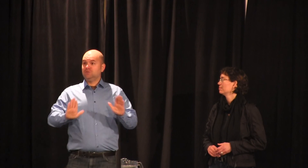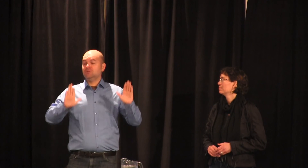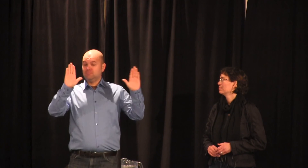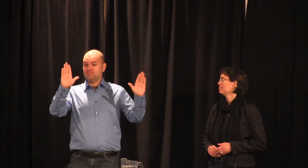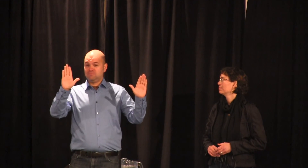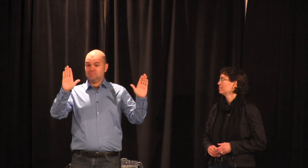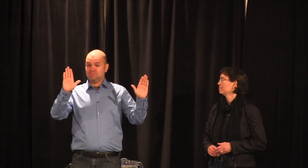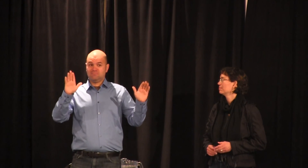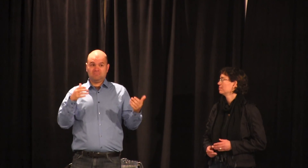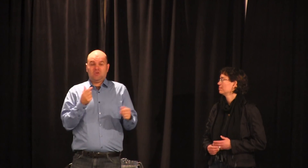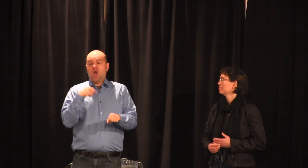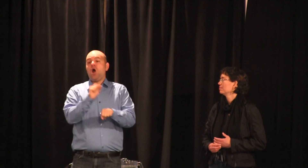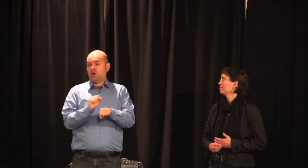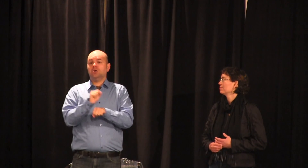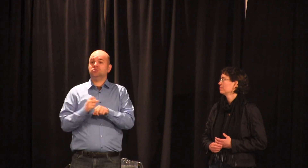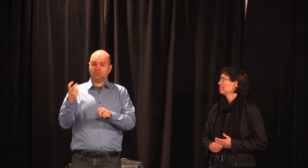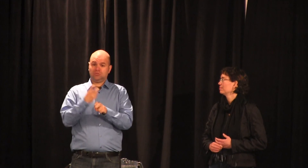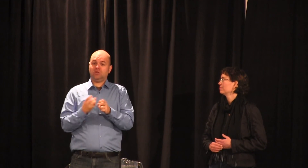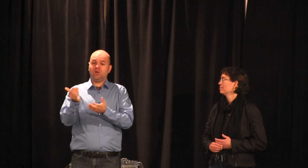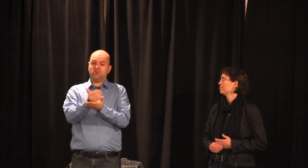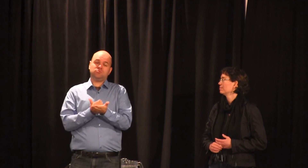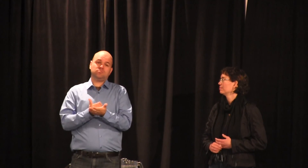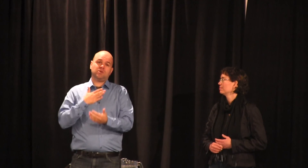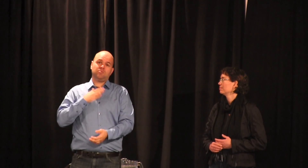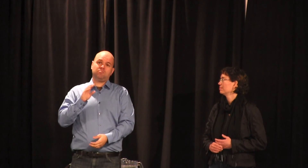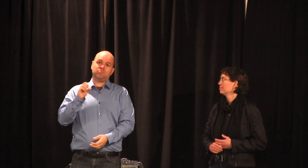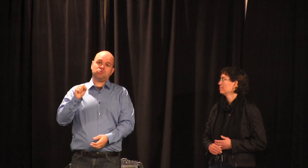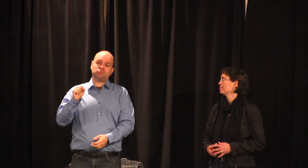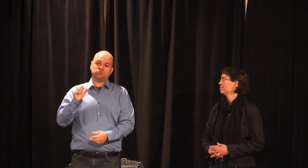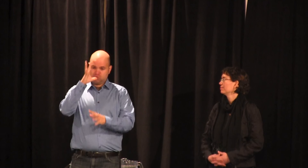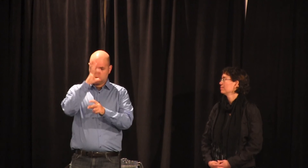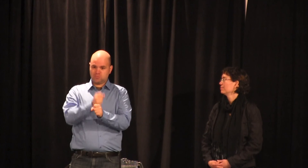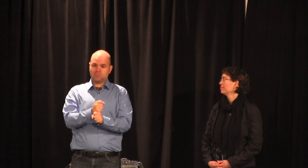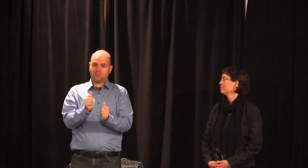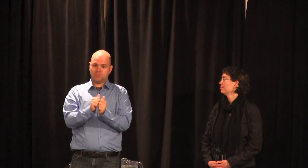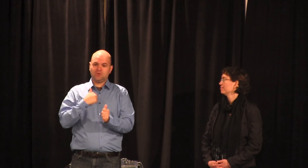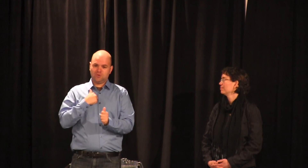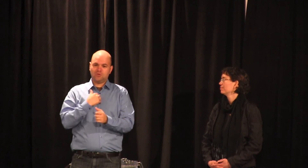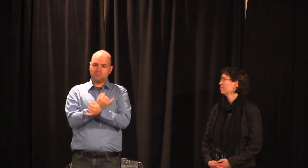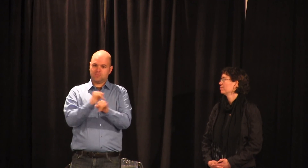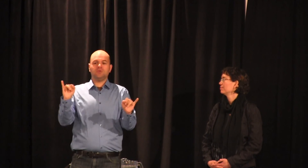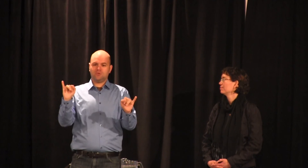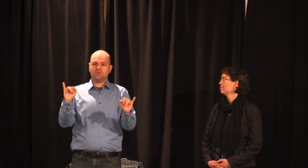except like with my boss or something, but it was wonderful. I was able to work well and --